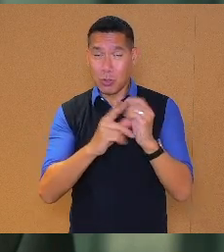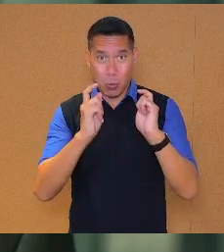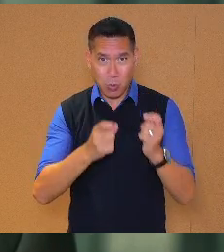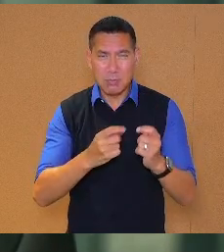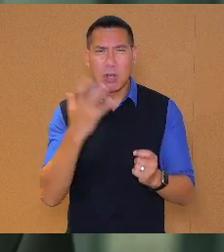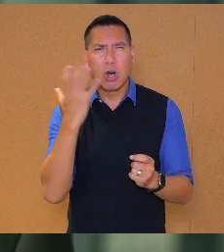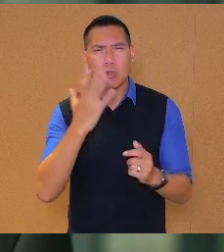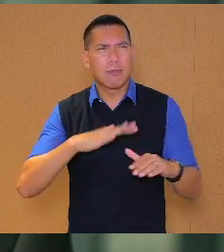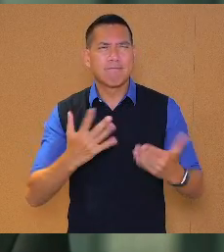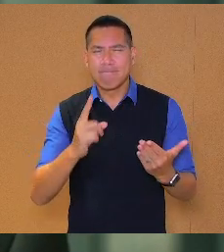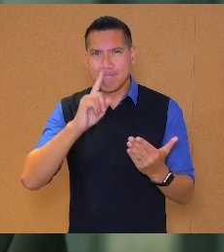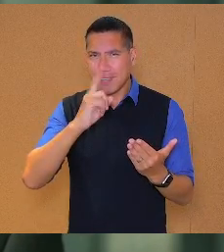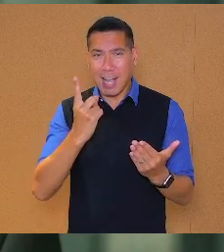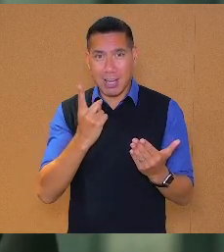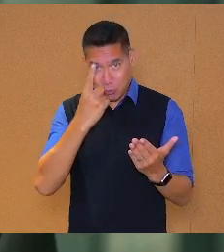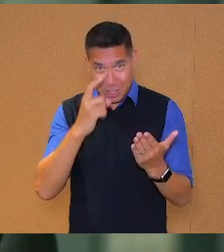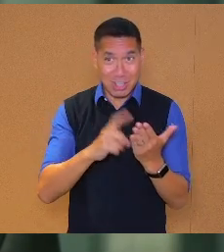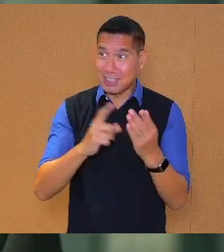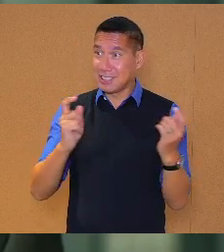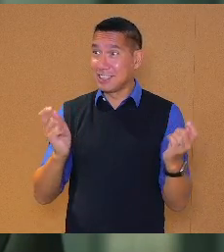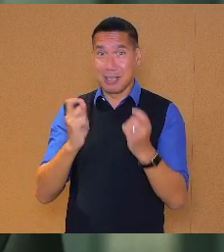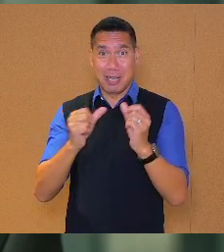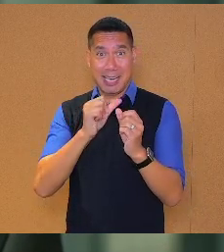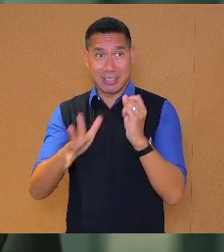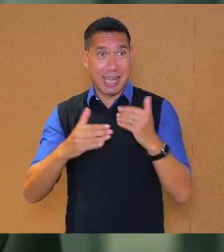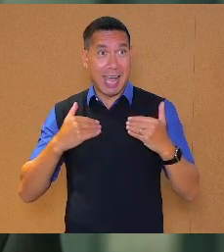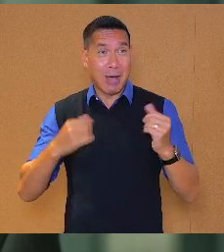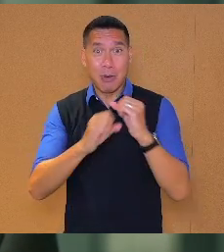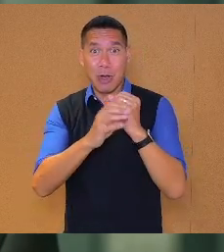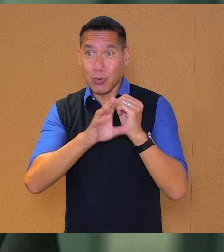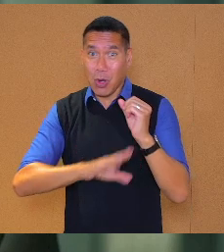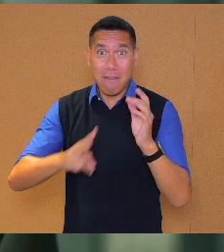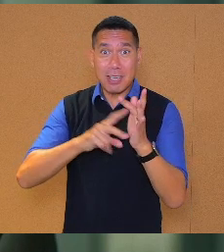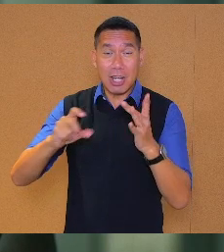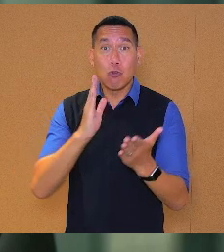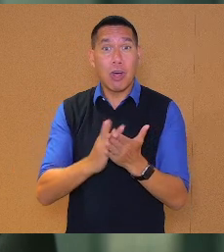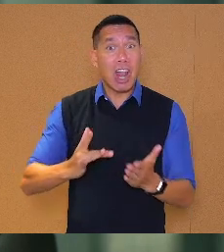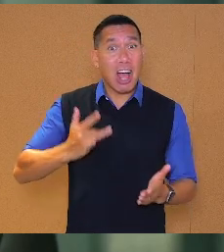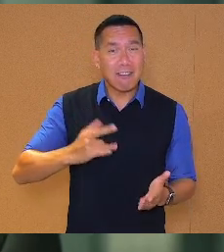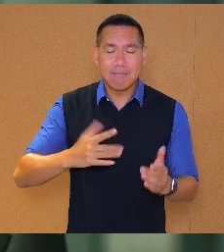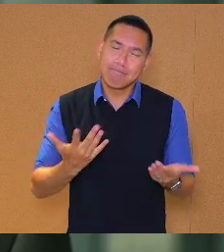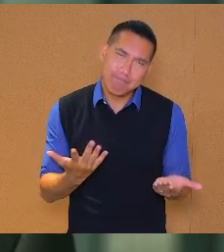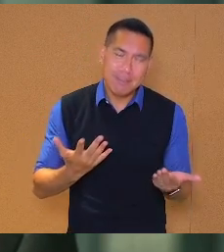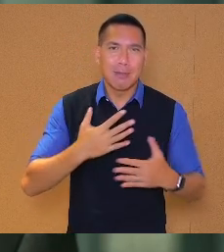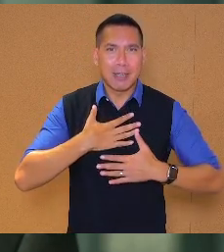have the opportunity to recognise and celebrate the